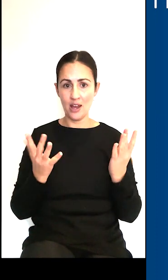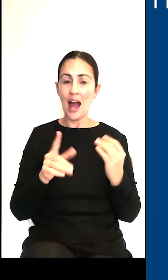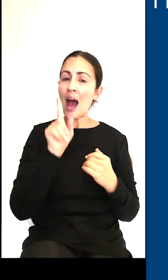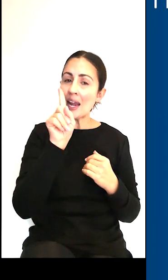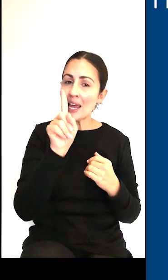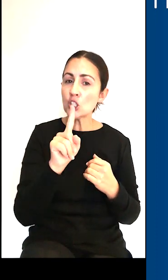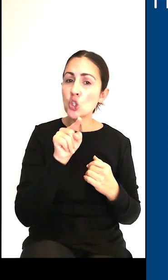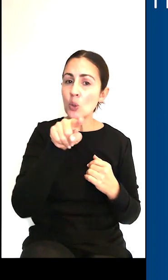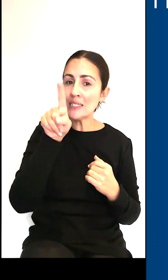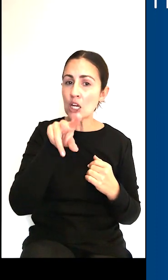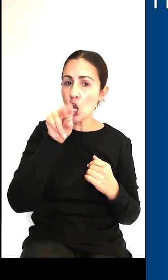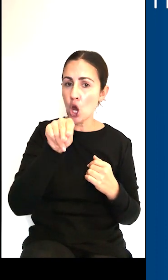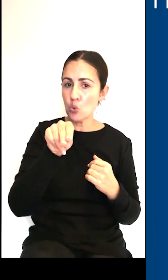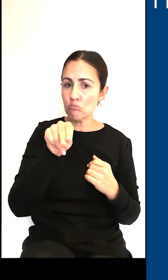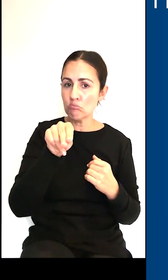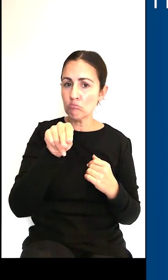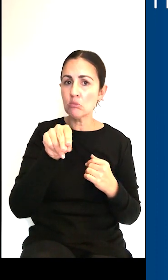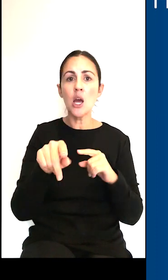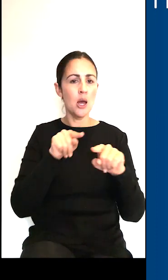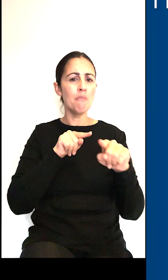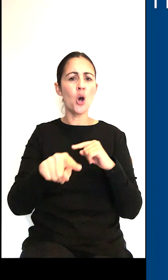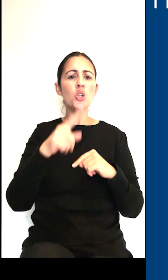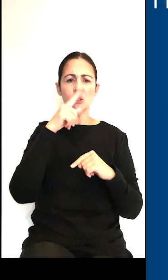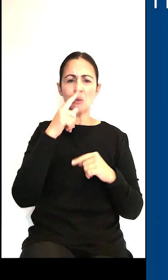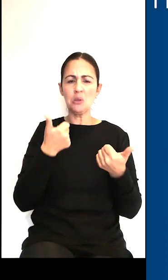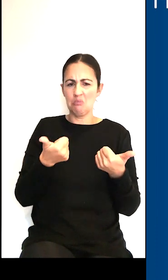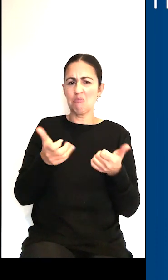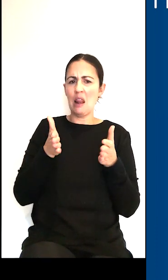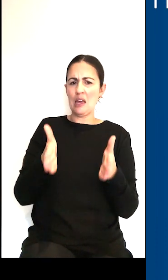it was less than one in 10 people chose to opt out of the system. So what I